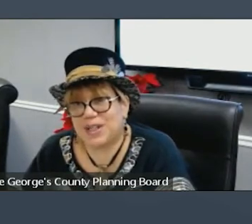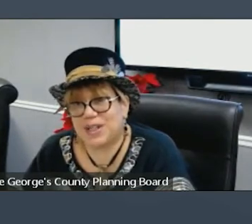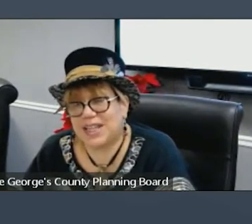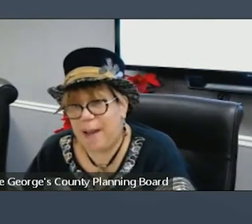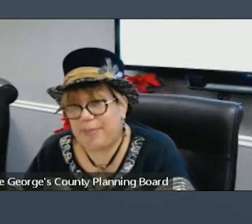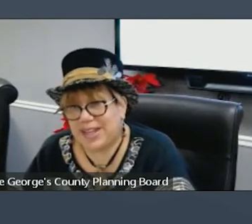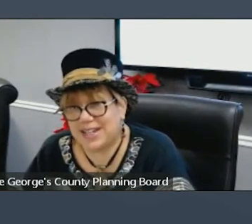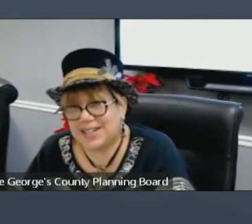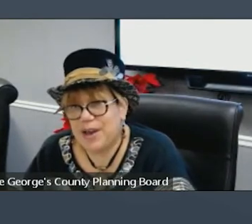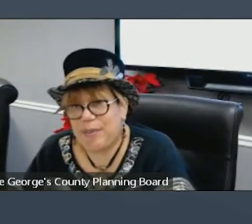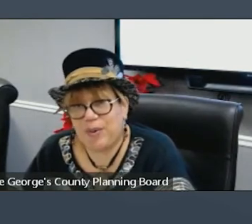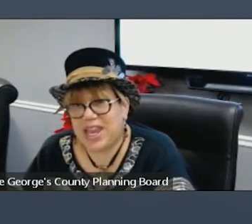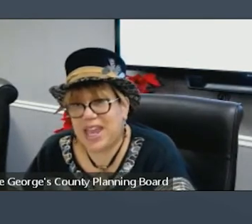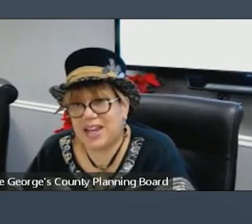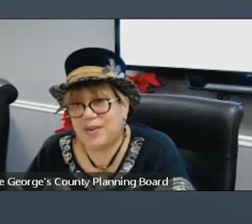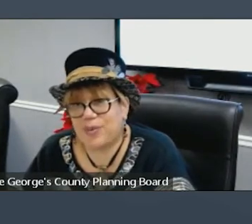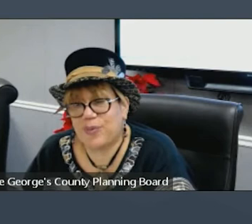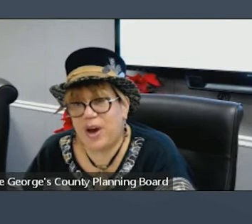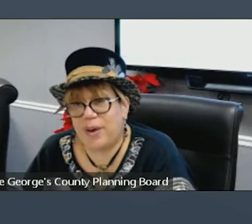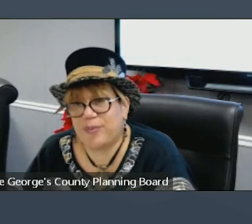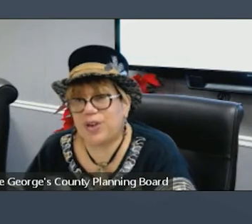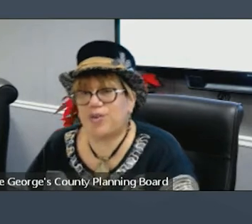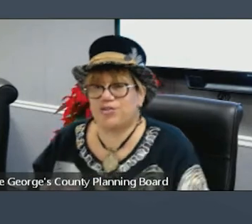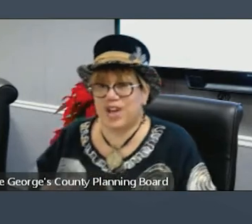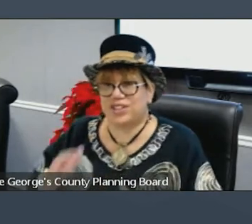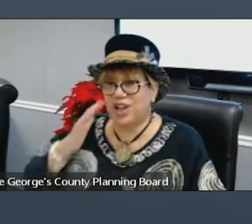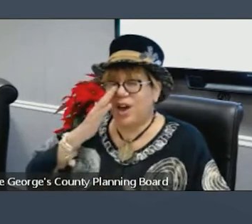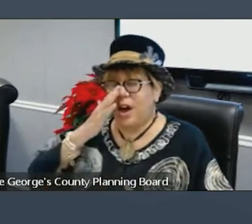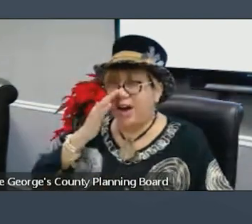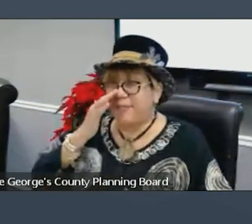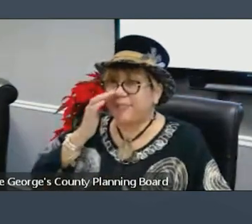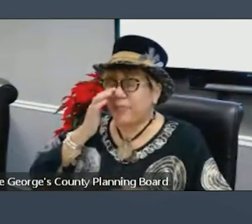with the applicant, but we can't, we don't address the, the,